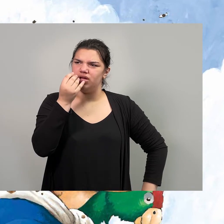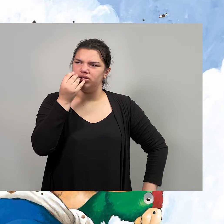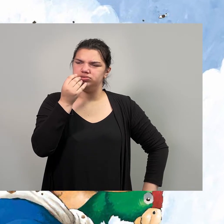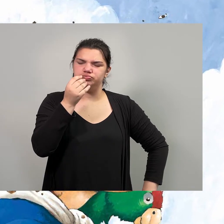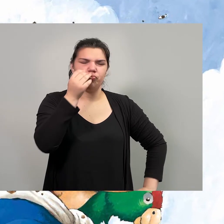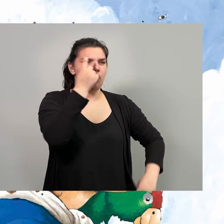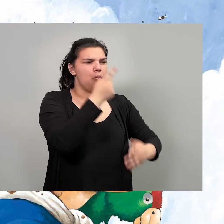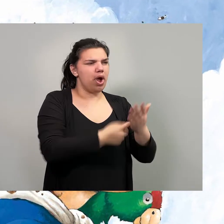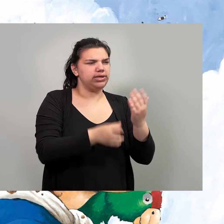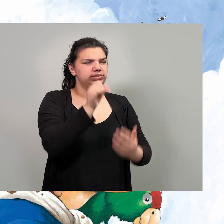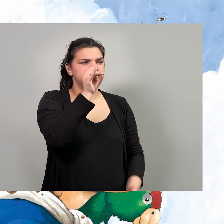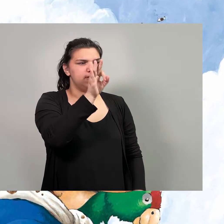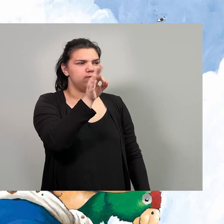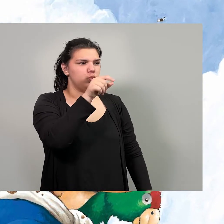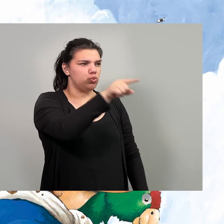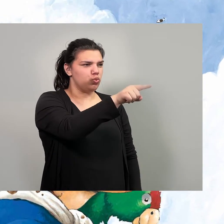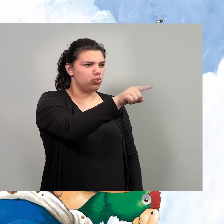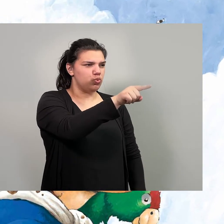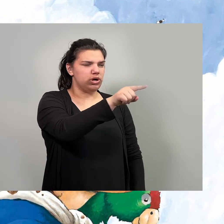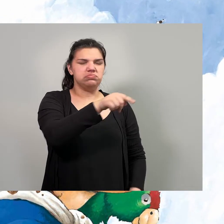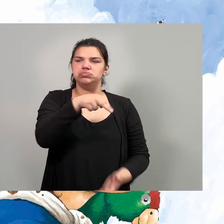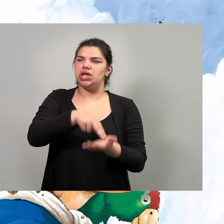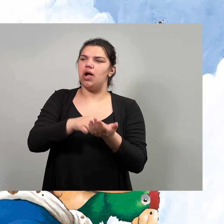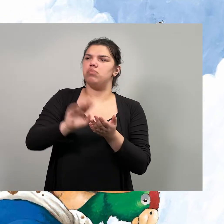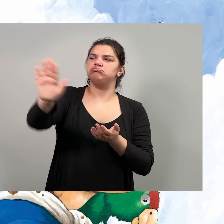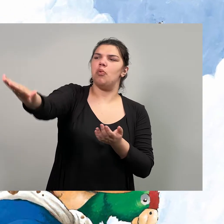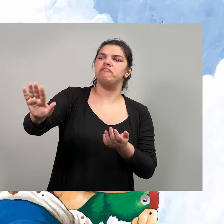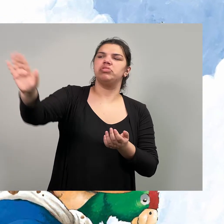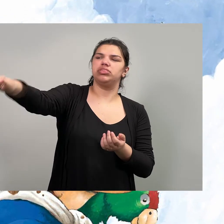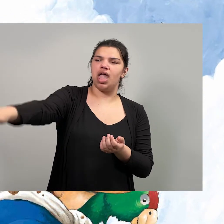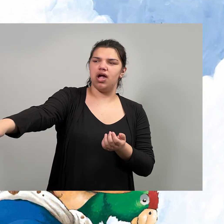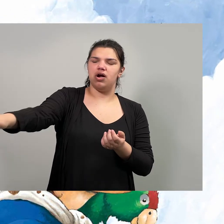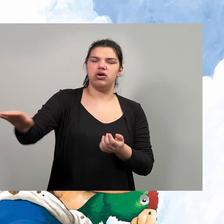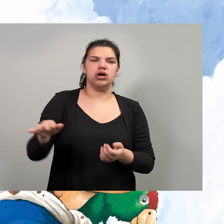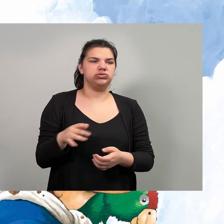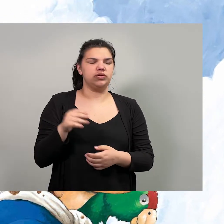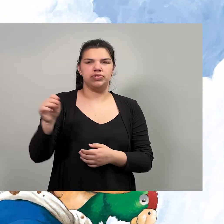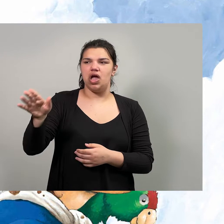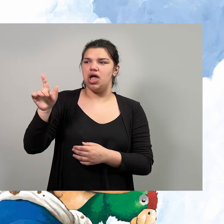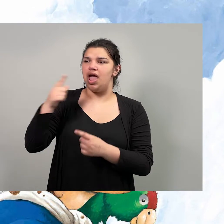i'll show you where to find a chest of hidden treasure. One guess each!"